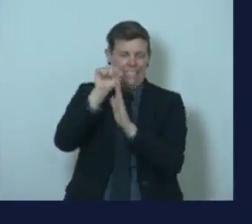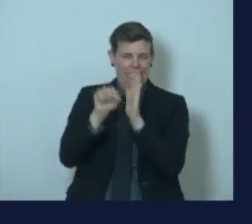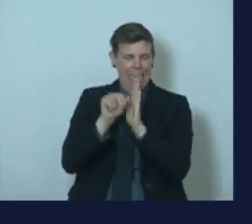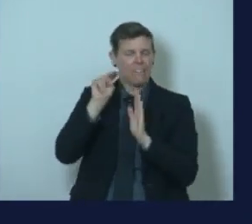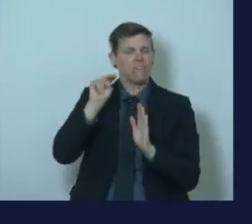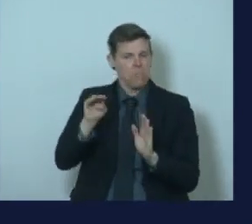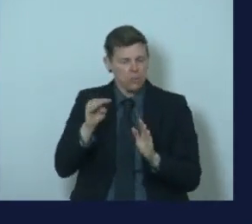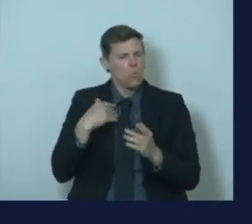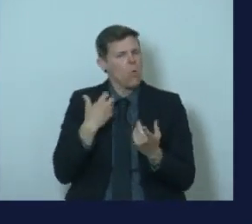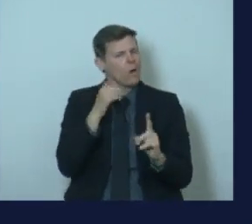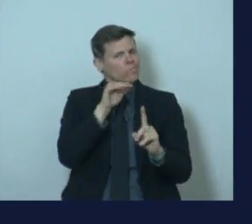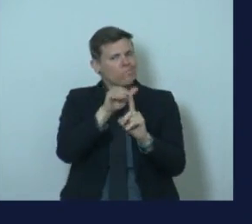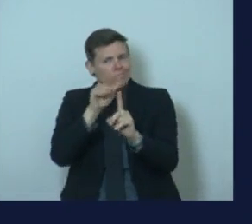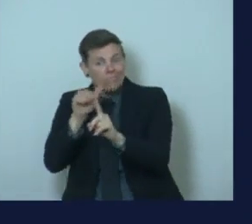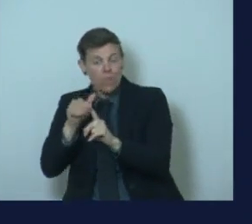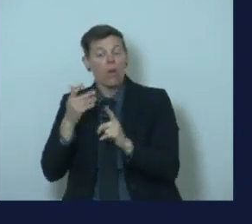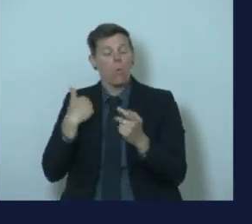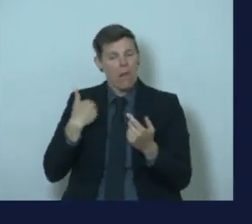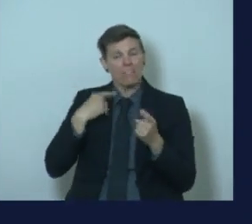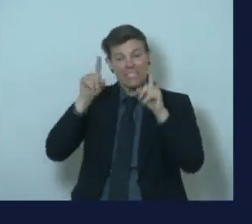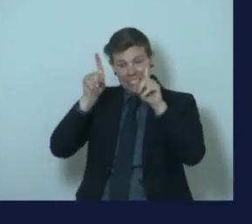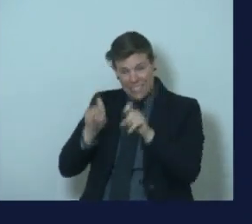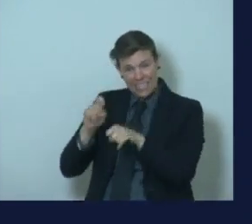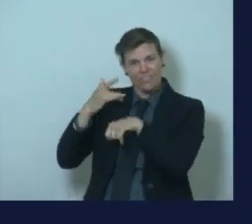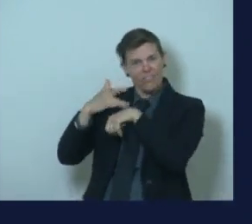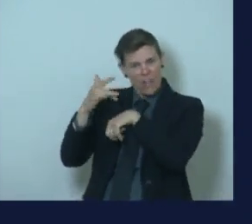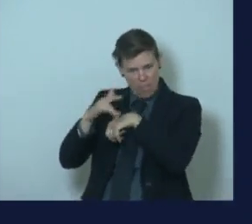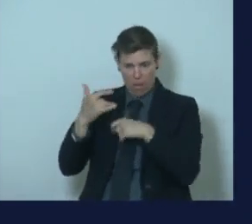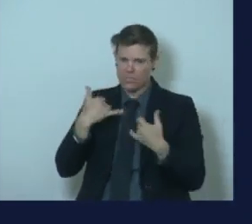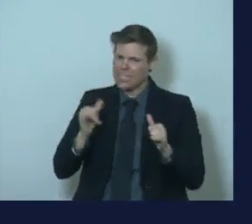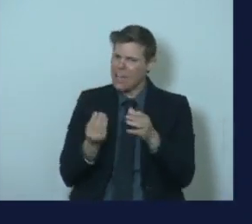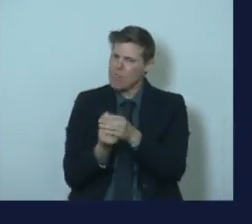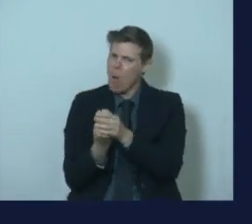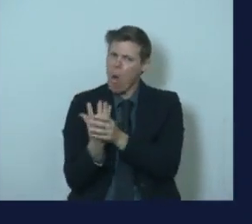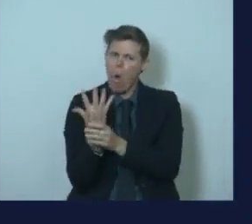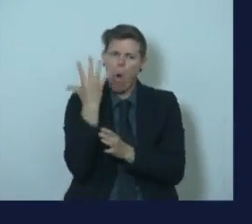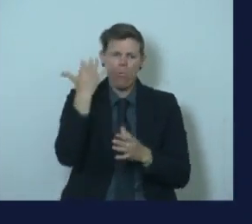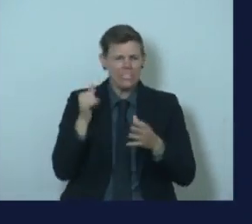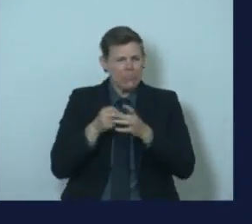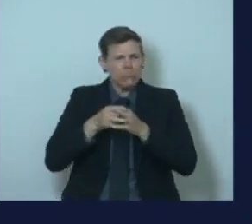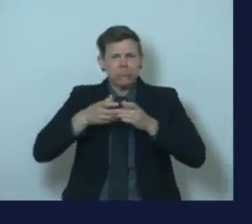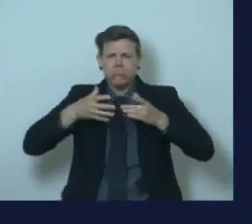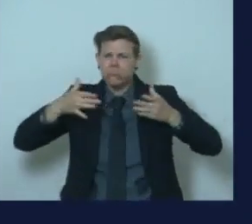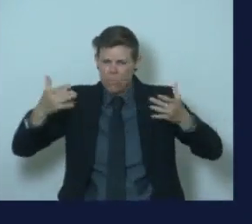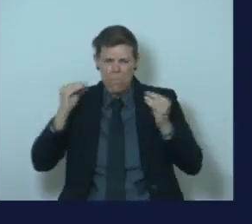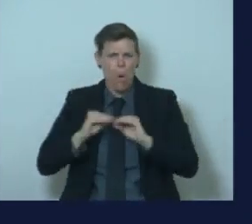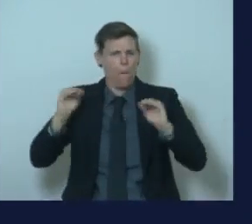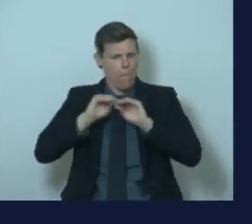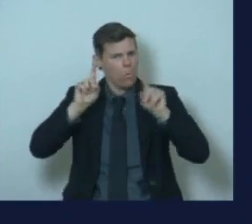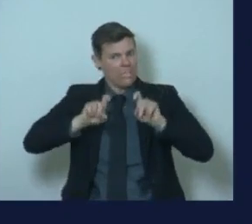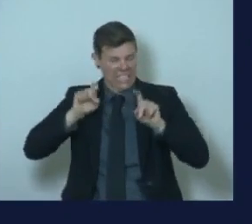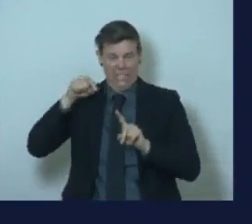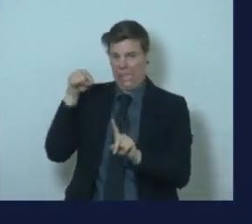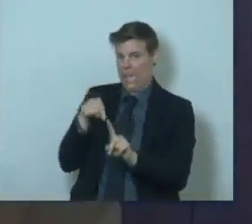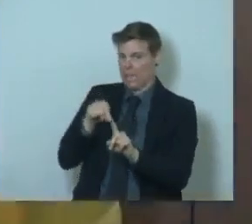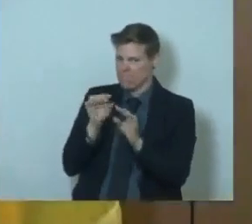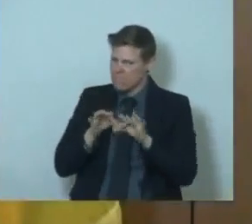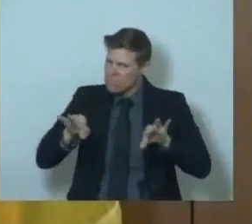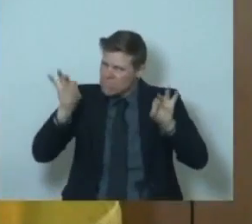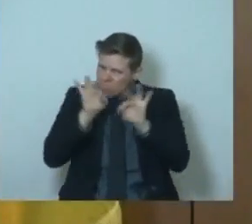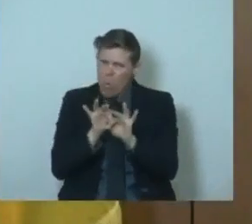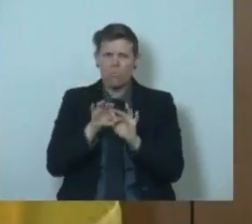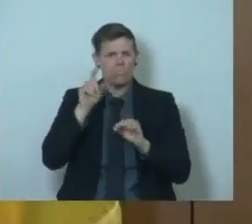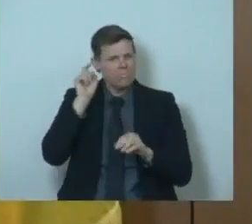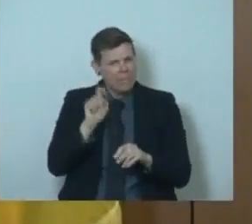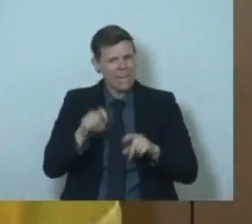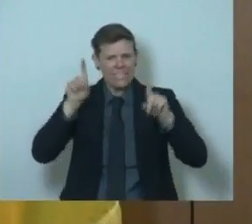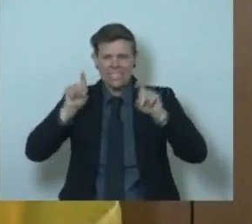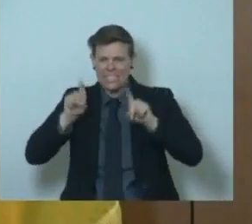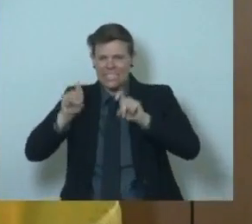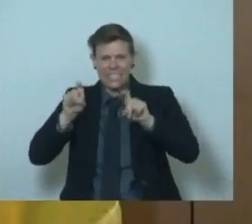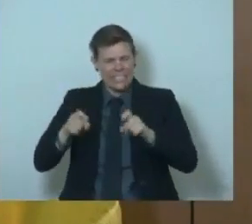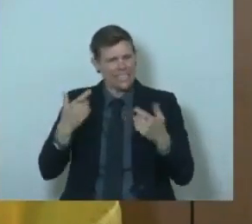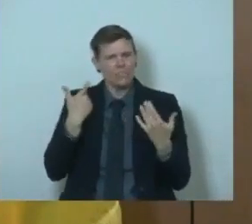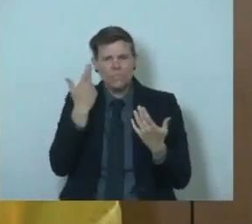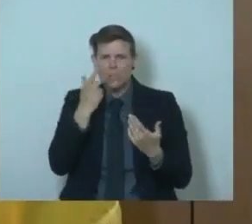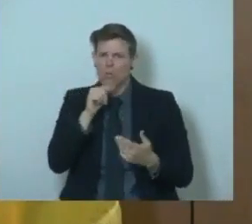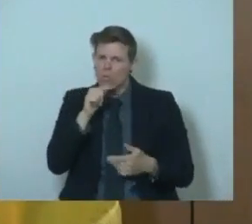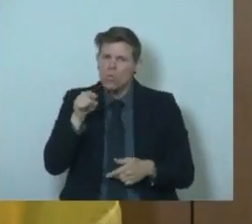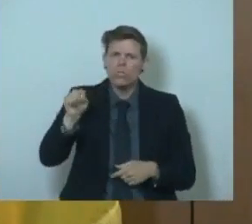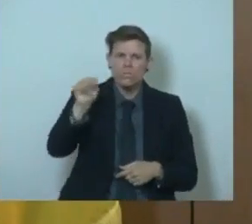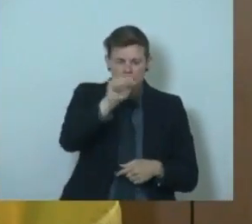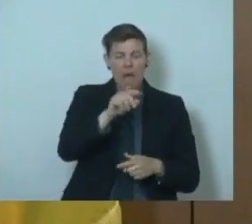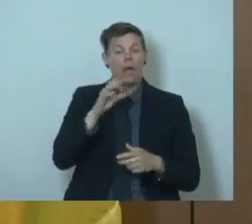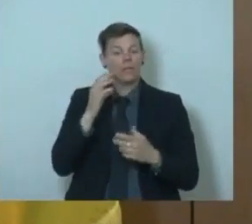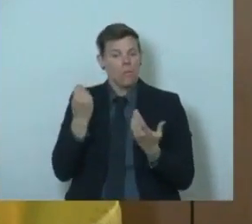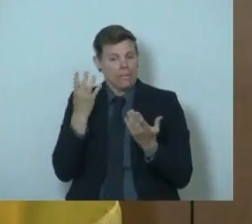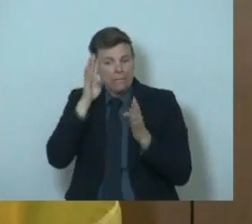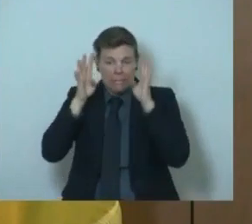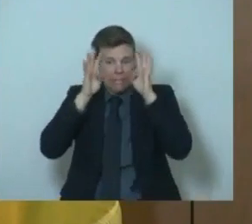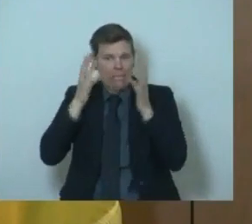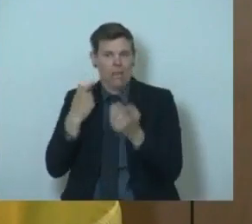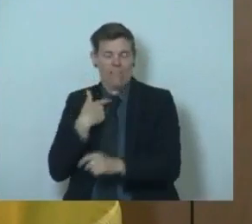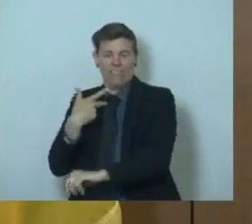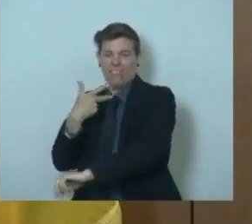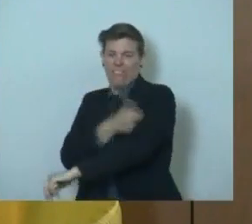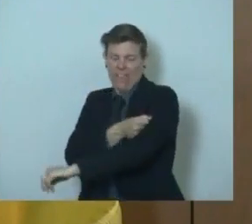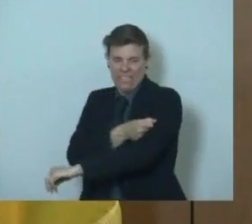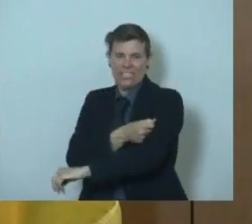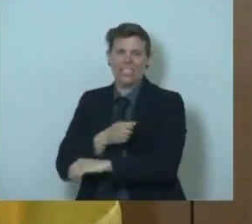IT IS IMPORTANT FOR ME TO REMIND YOU THAT THE AMOUNT OF TESTING WE DO AND CONTINUING TO GROW THE TESTING IS CRITICAL TO LIVING IN THIS NEW WORLD UNTIL WE HAVE A VACCINE.